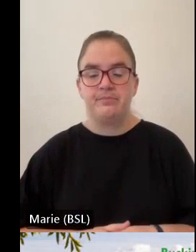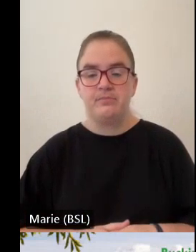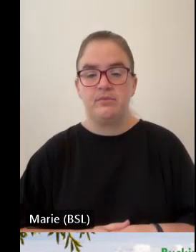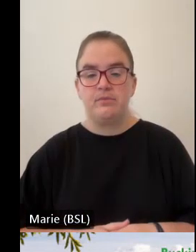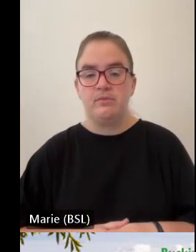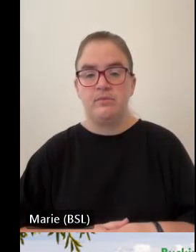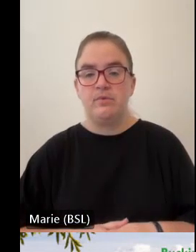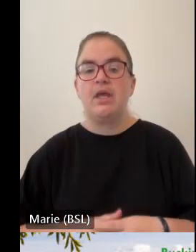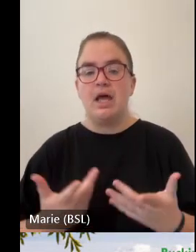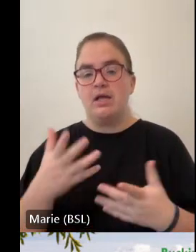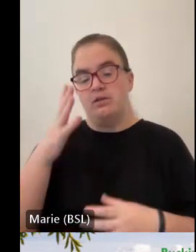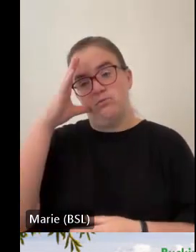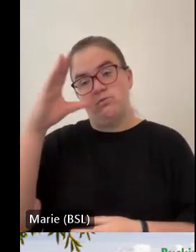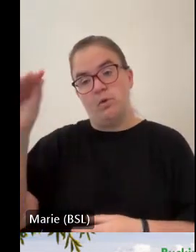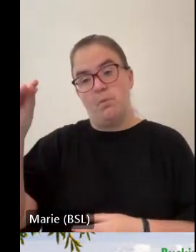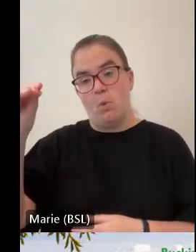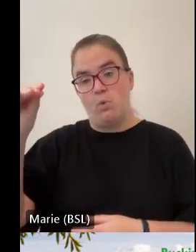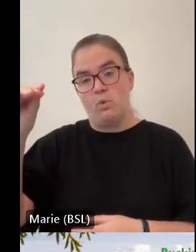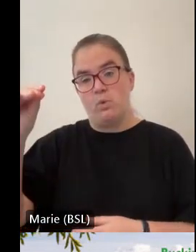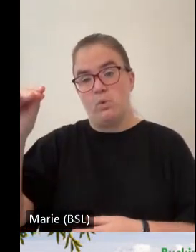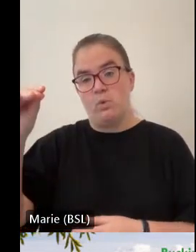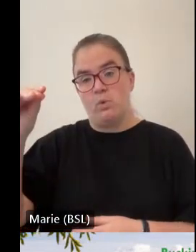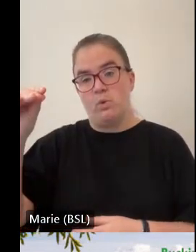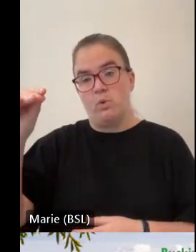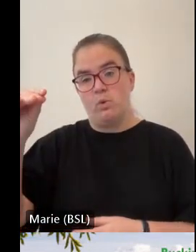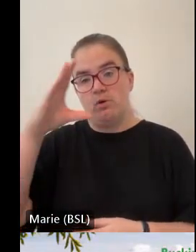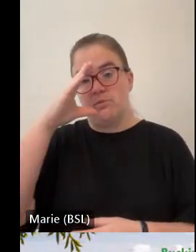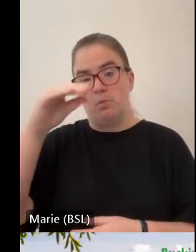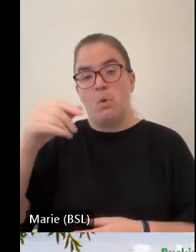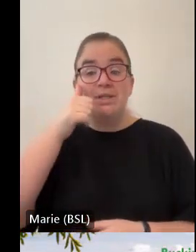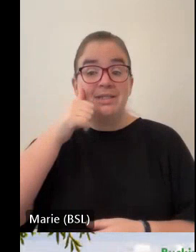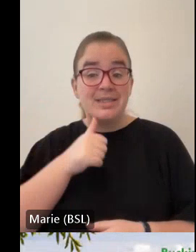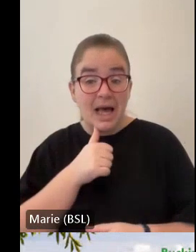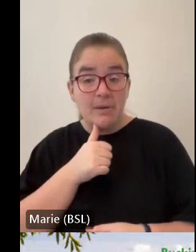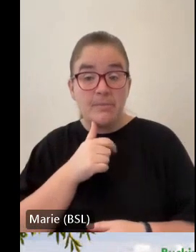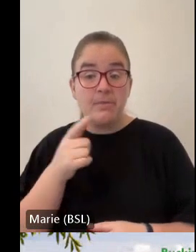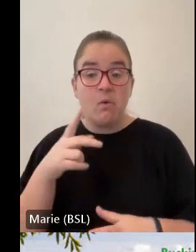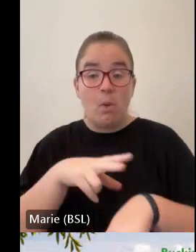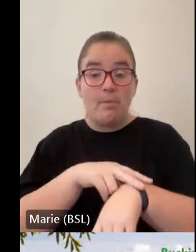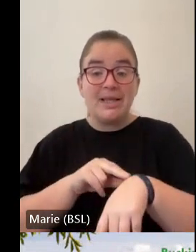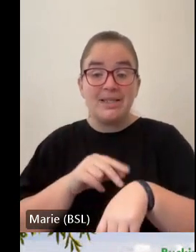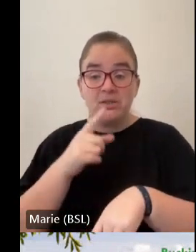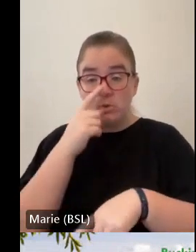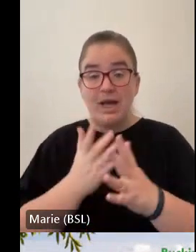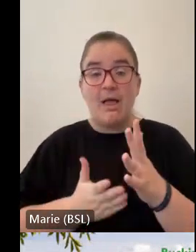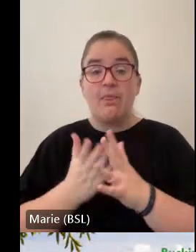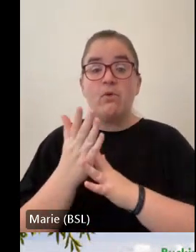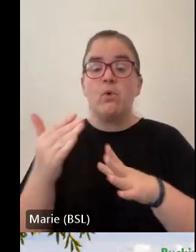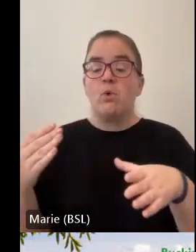And to report a scam with for the police do so via action fraud.